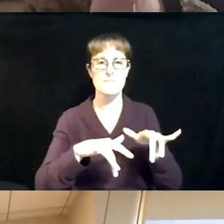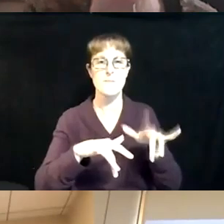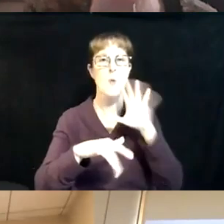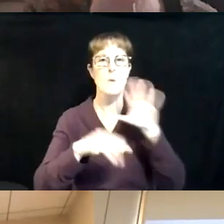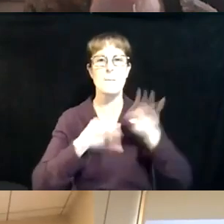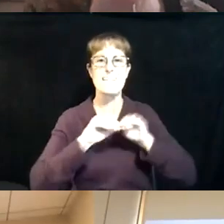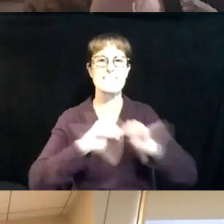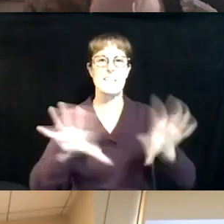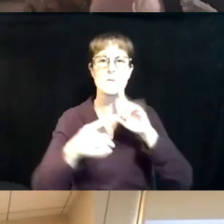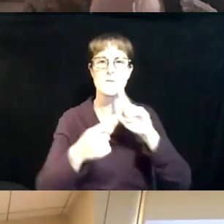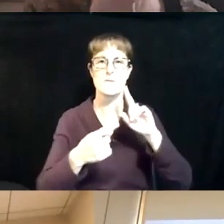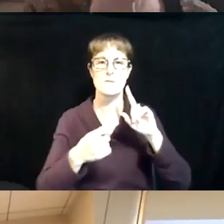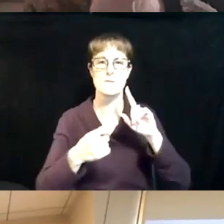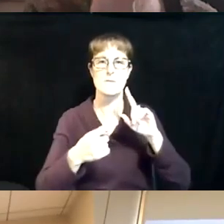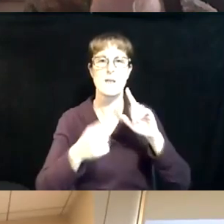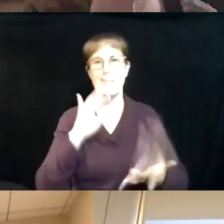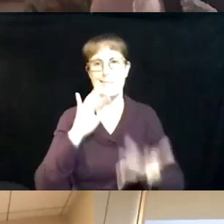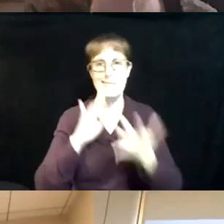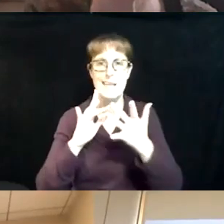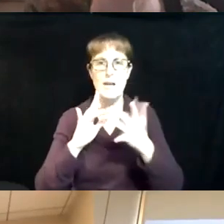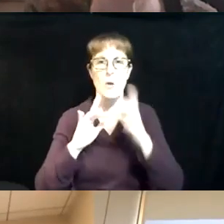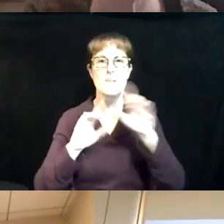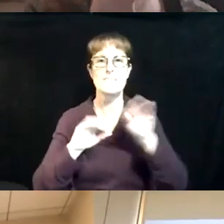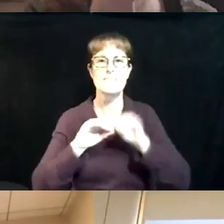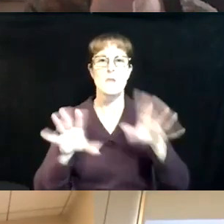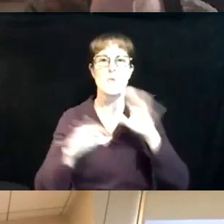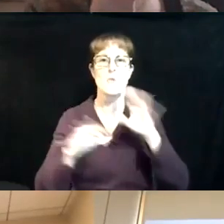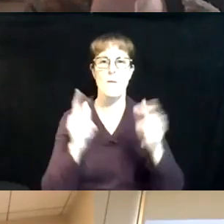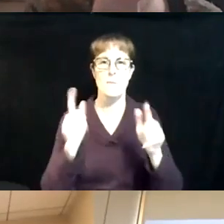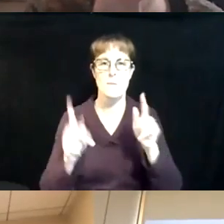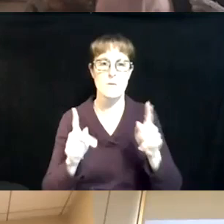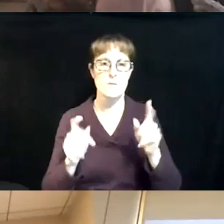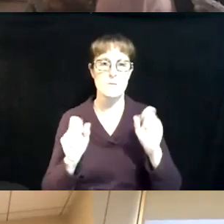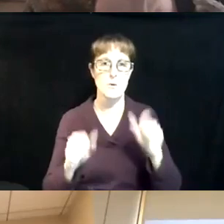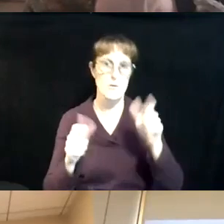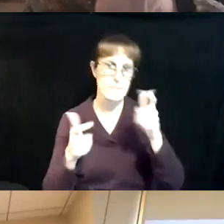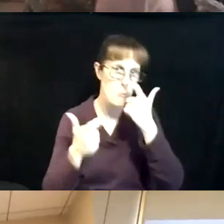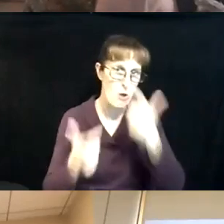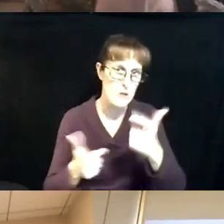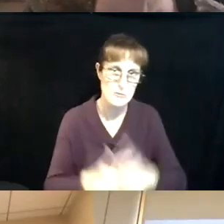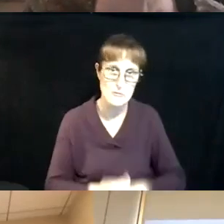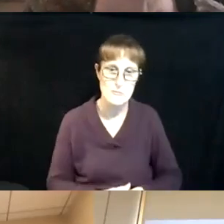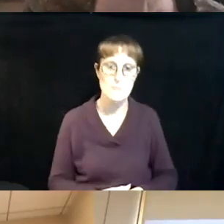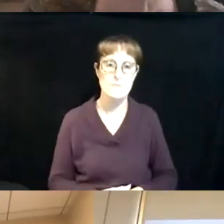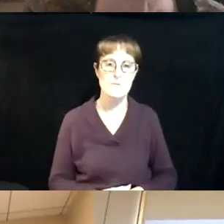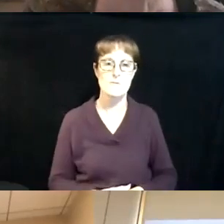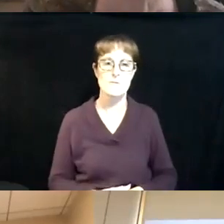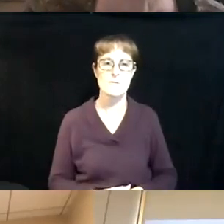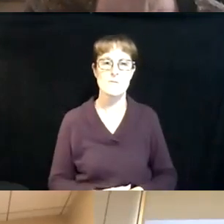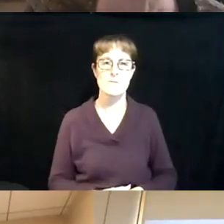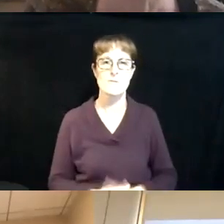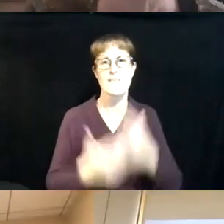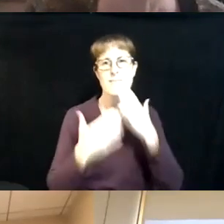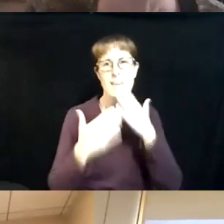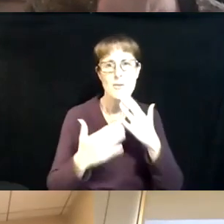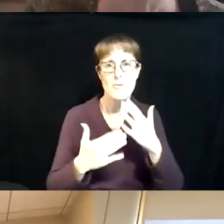A link will be sent to everybody to access this recording. Thank you, and I hope you enjoy the book and the rest of the afternoon.